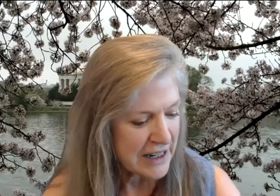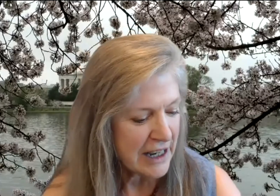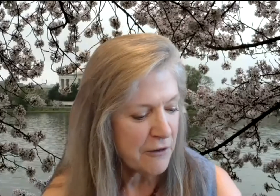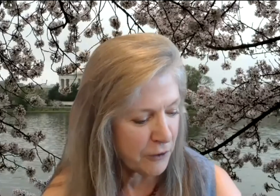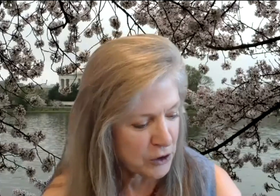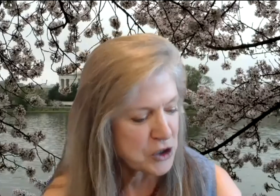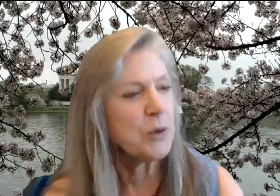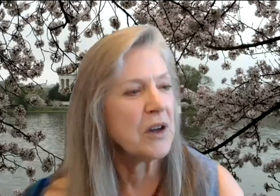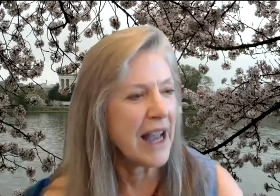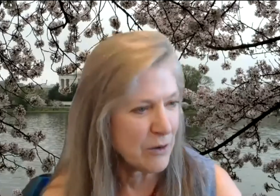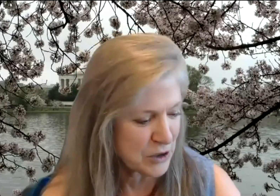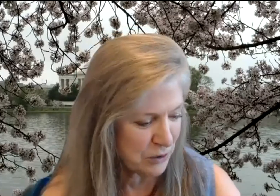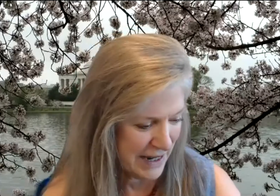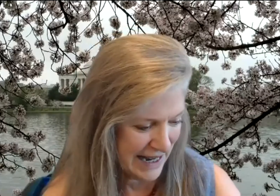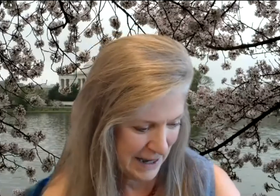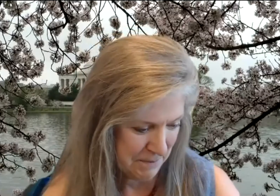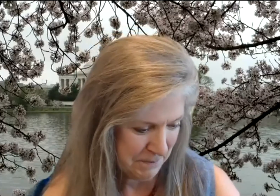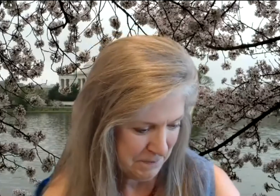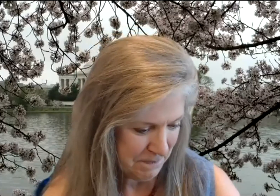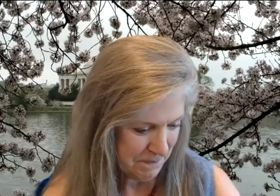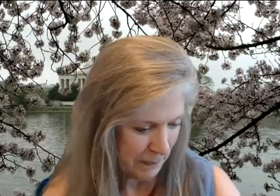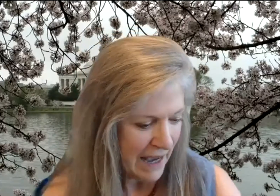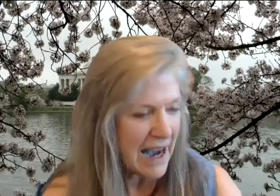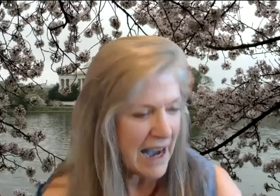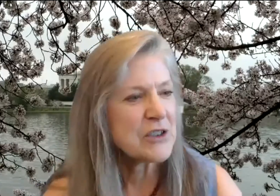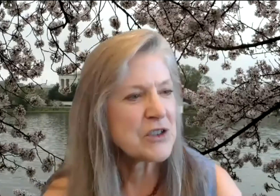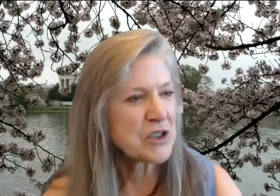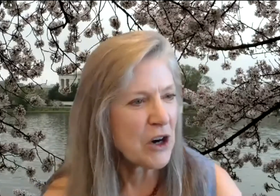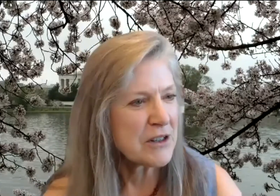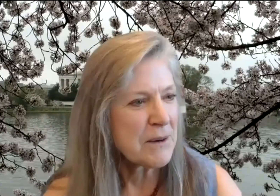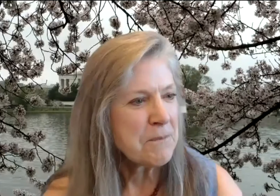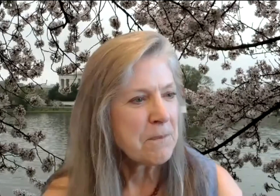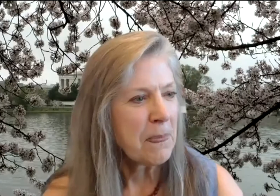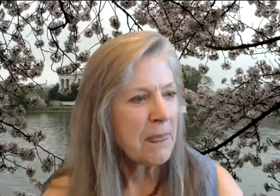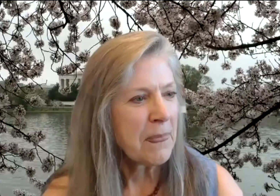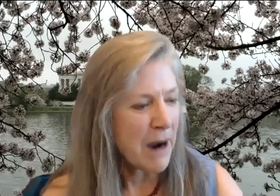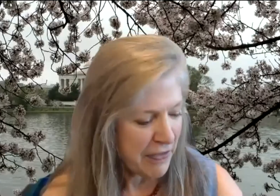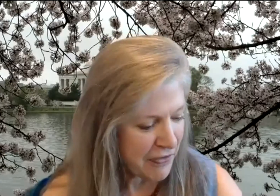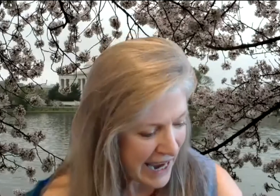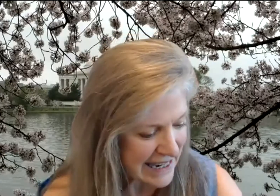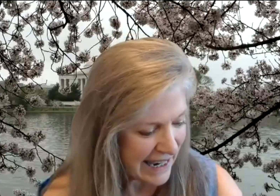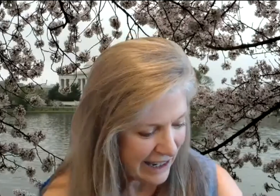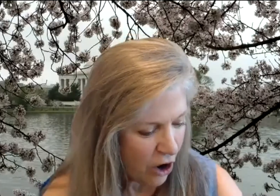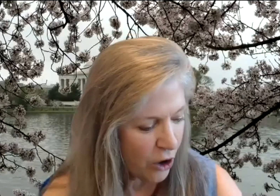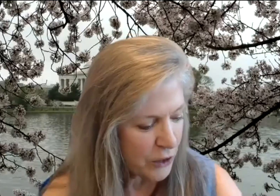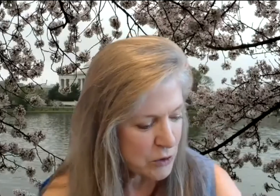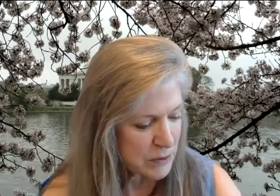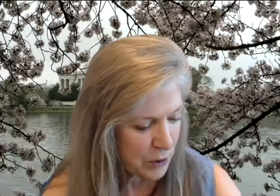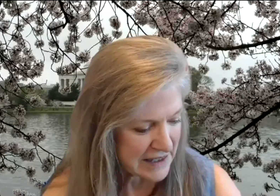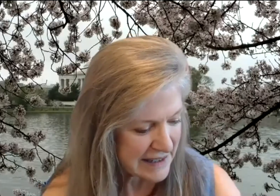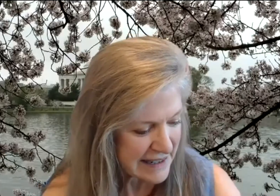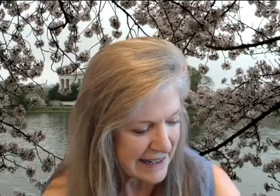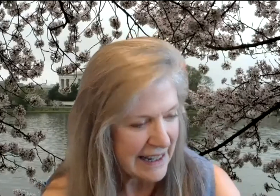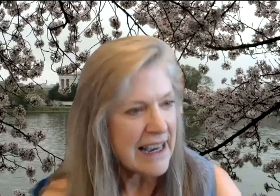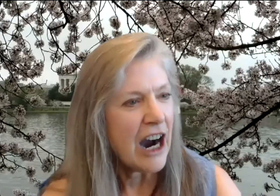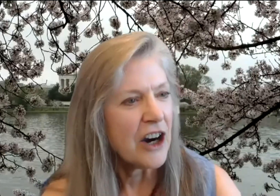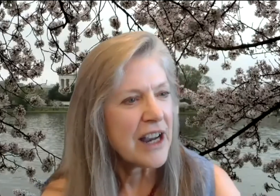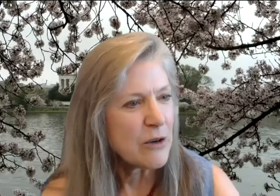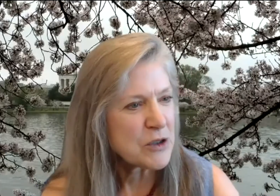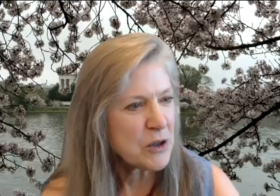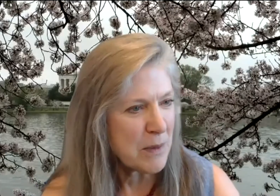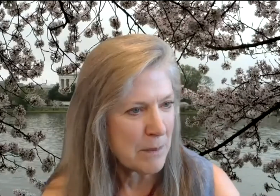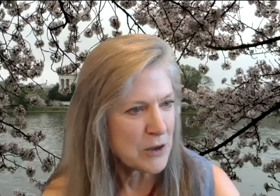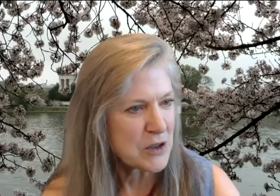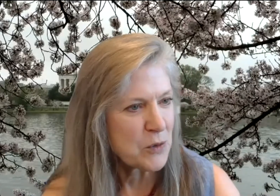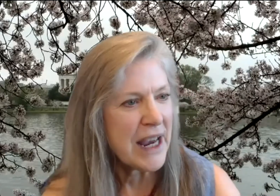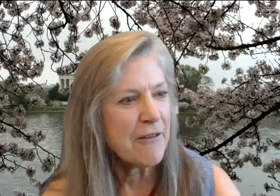virtual Council meeting. I’ll start by thanking all those present, our Council members—we